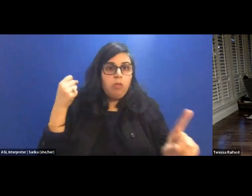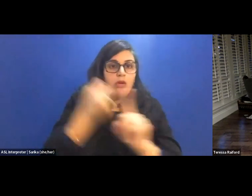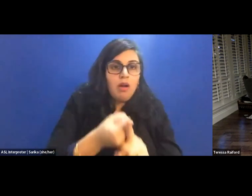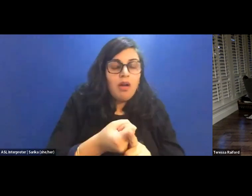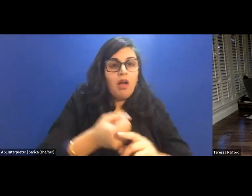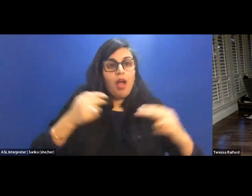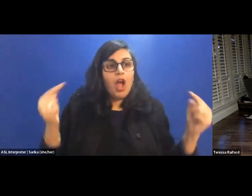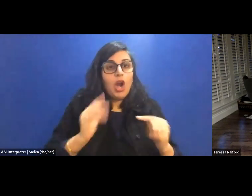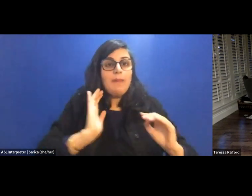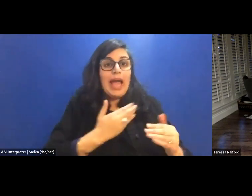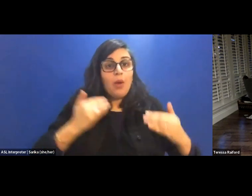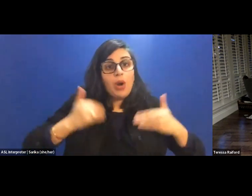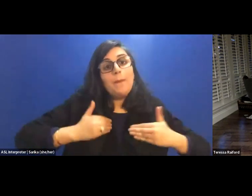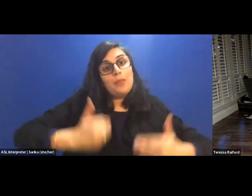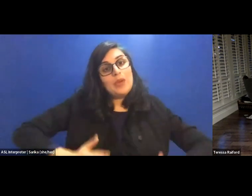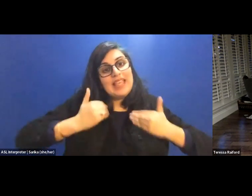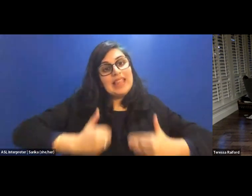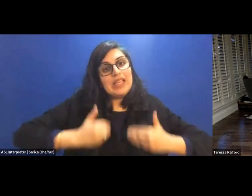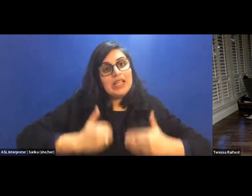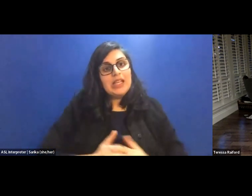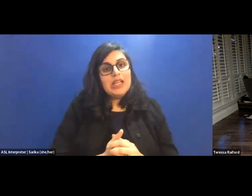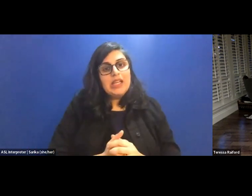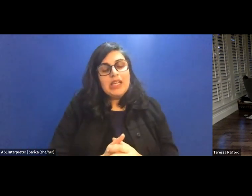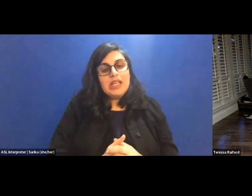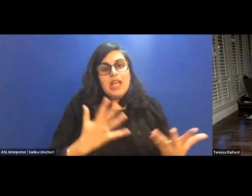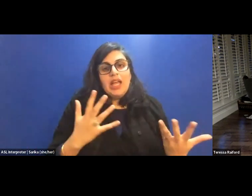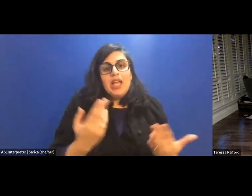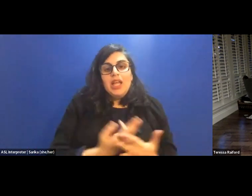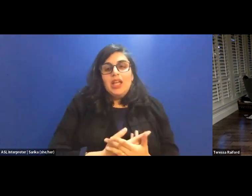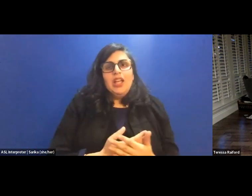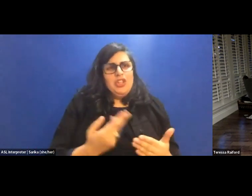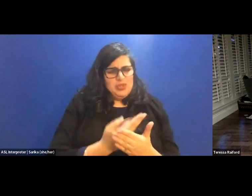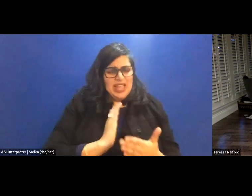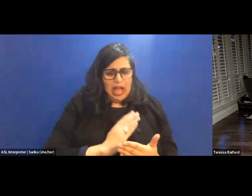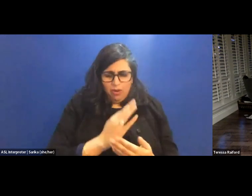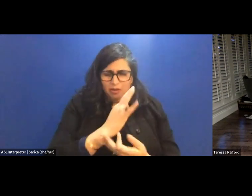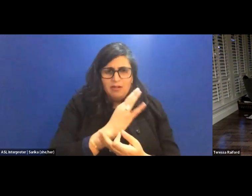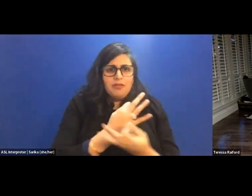the pandemic, during crucial time when the use of chemicals could harm our respiratory